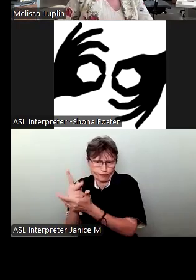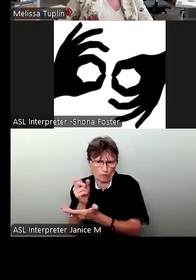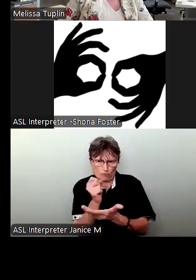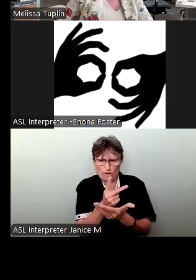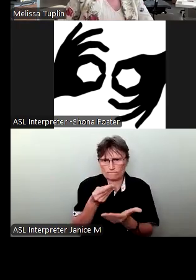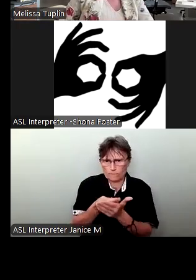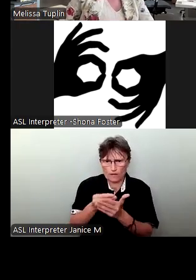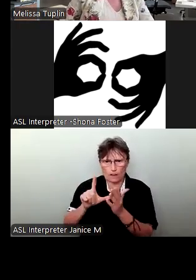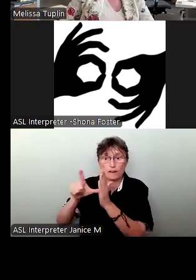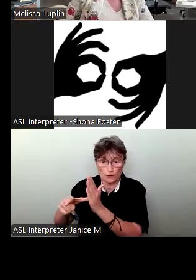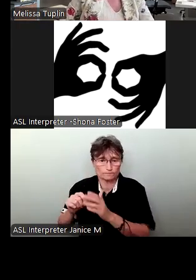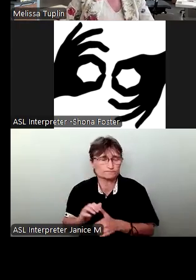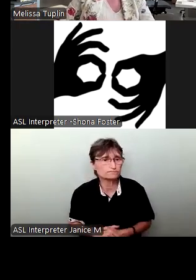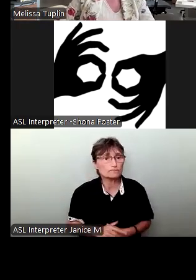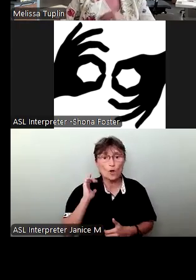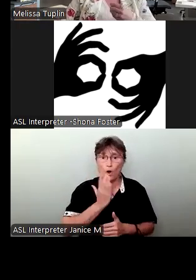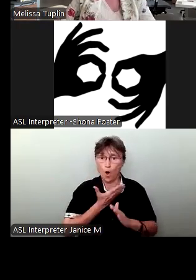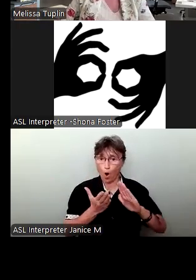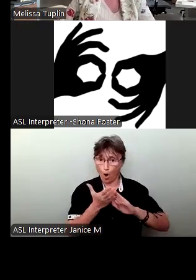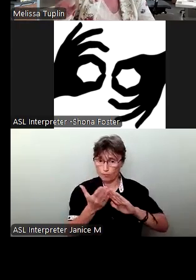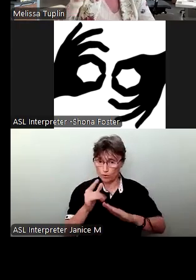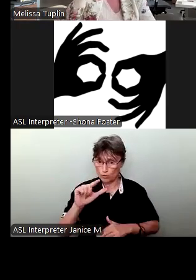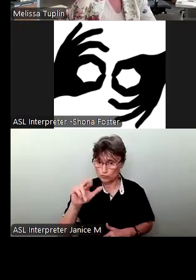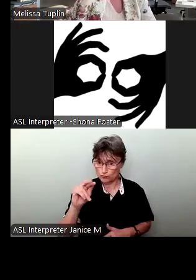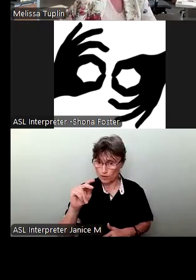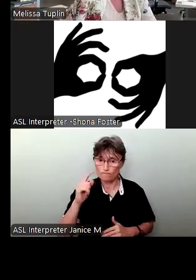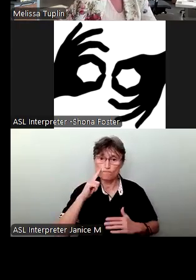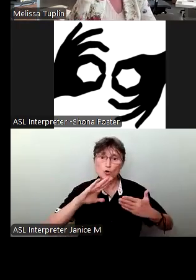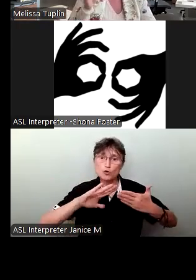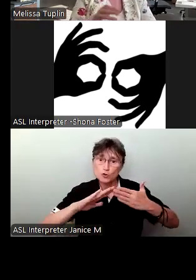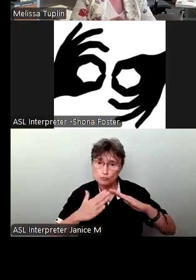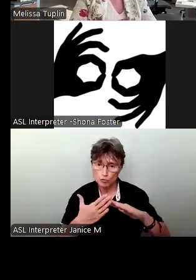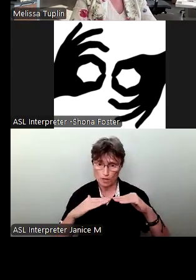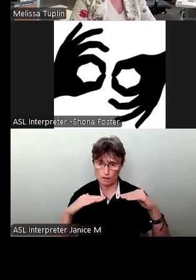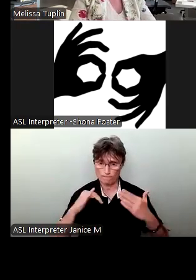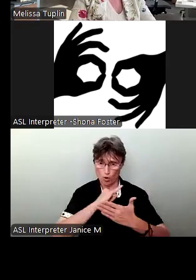So the Operating Grant for Community Arts Organizations will be committed